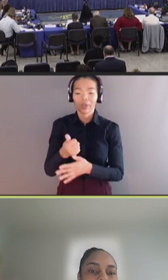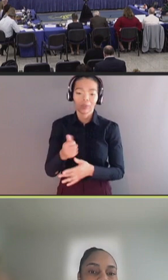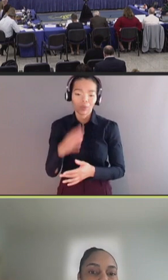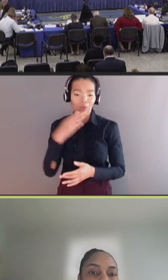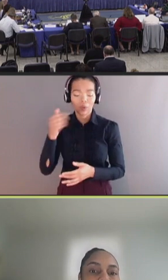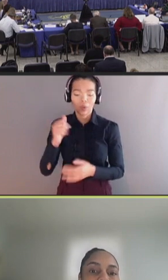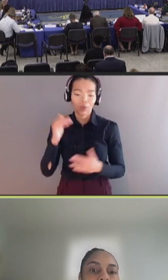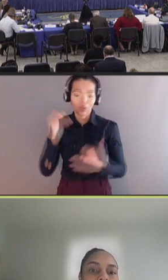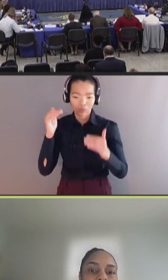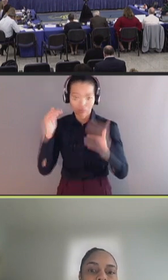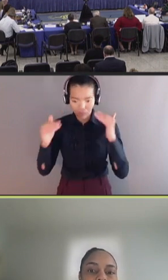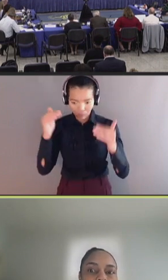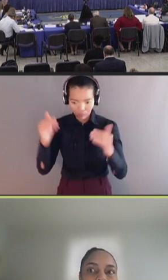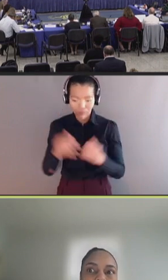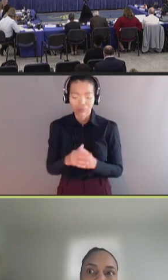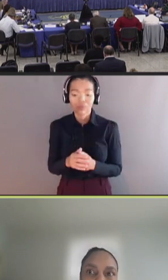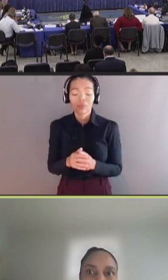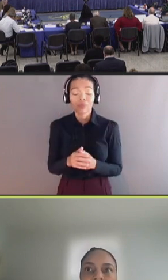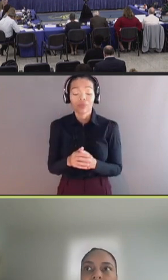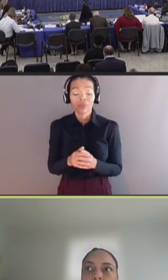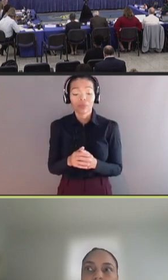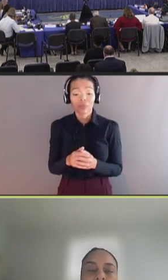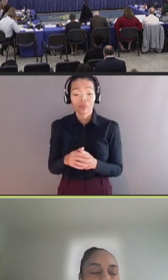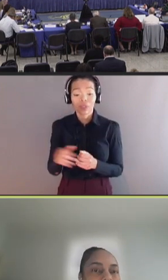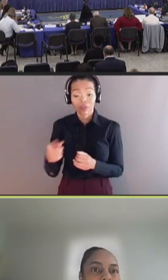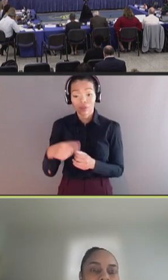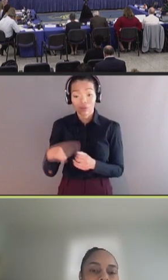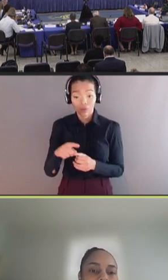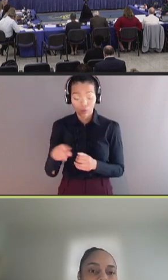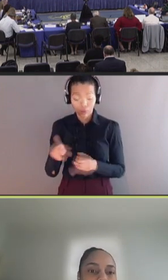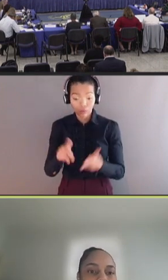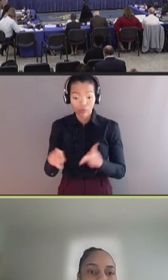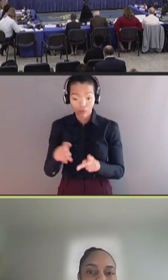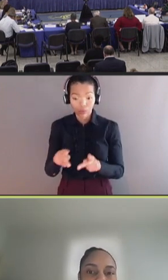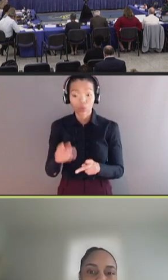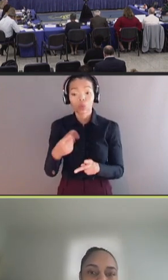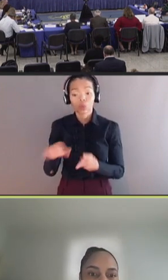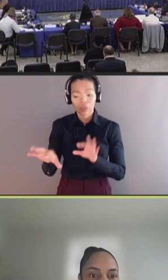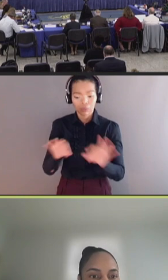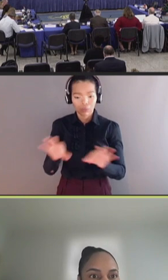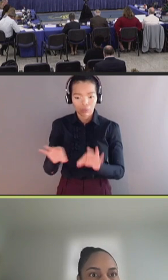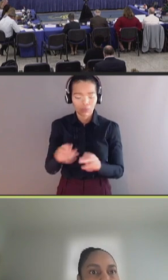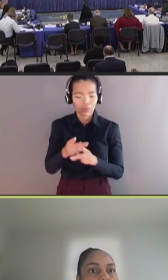And these primary audiences, again, were carefully selected because it's among these